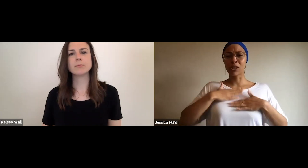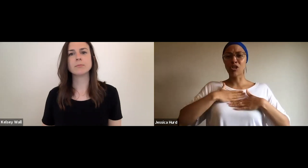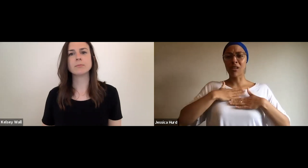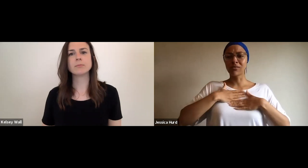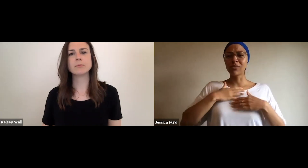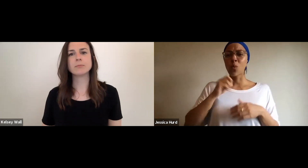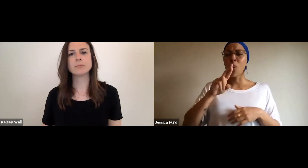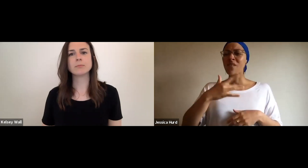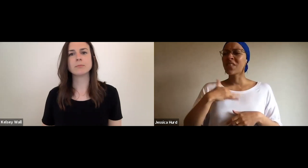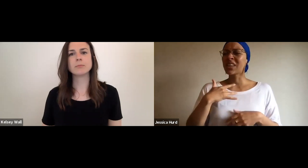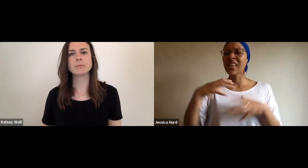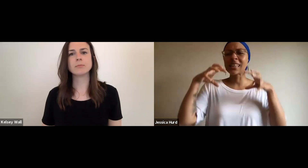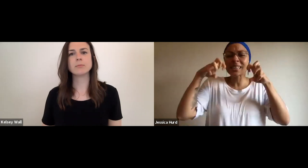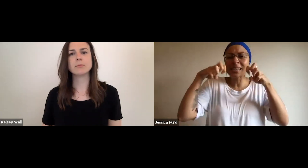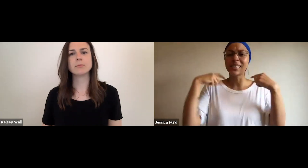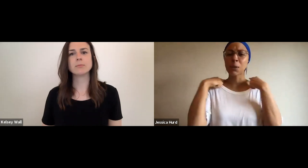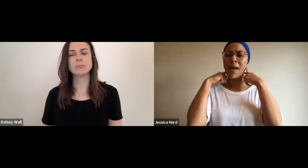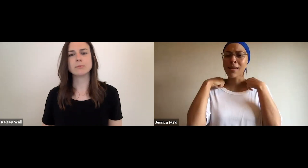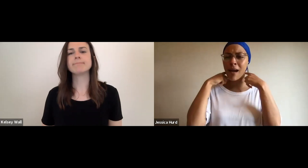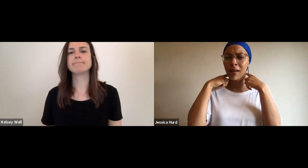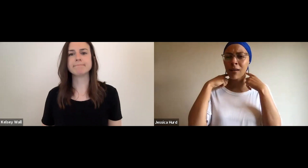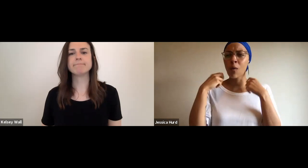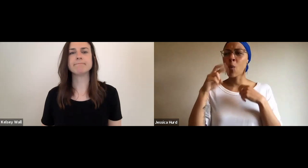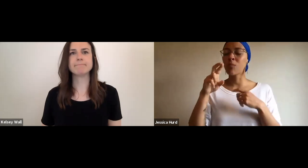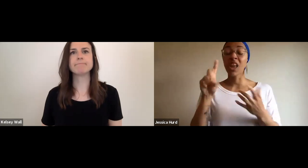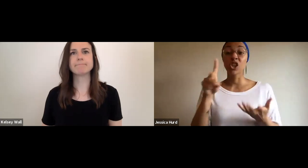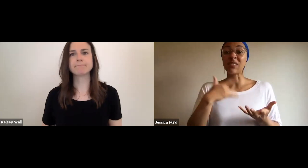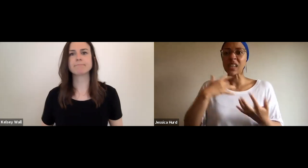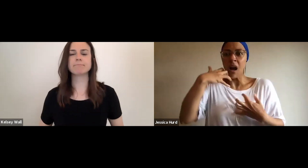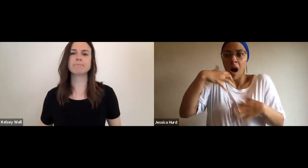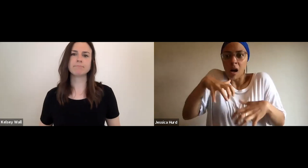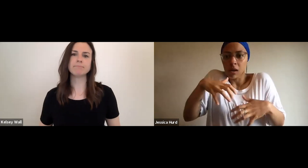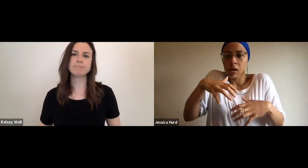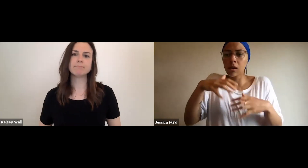If you feel like you're feeling stress or if you're feeling tension in your neck...